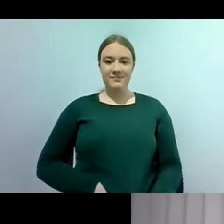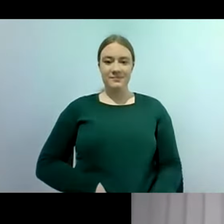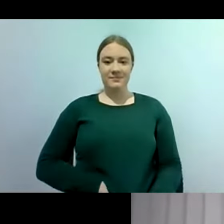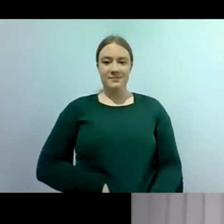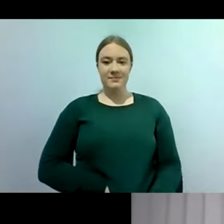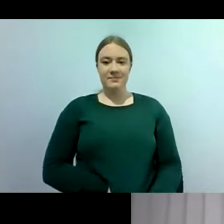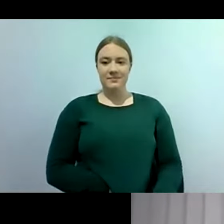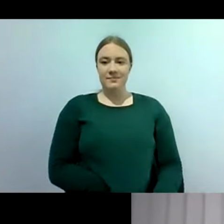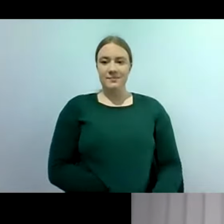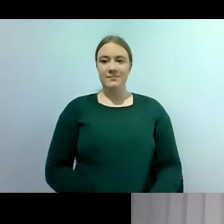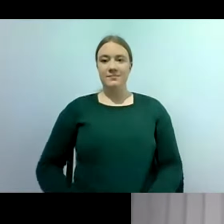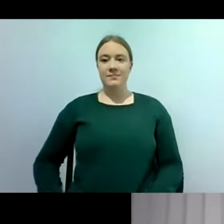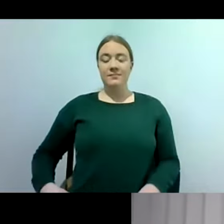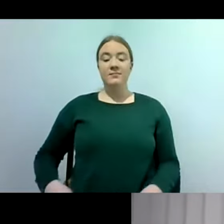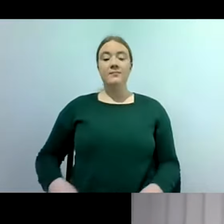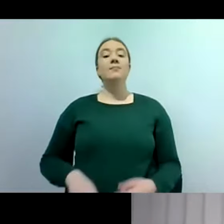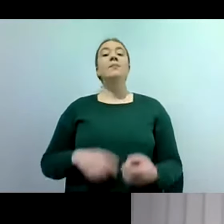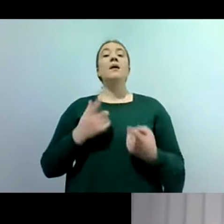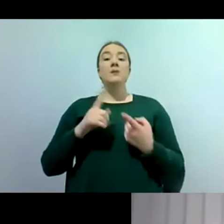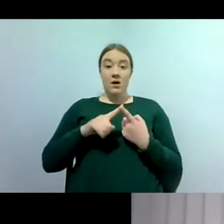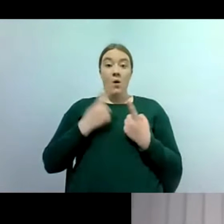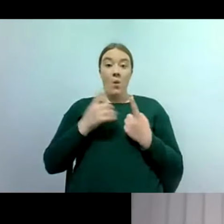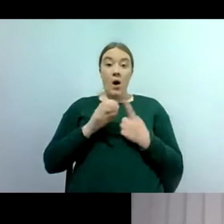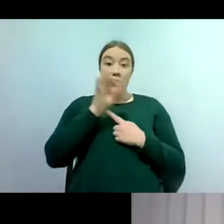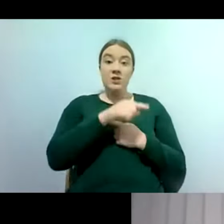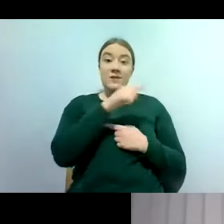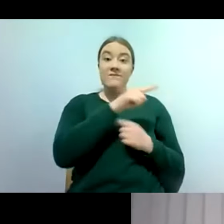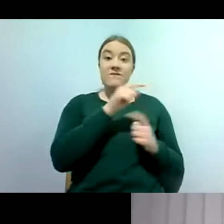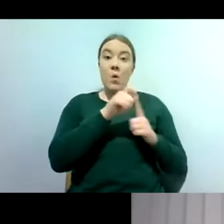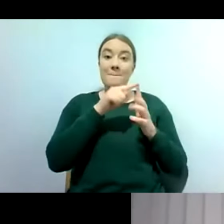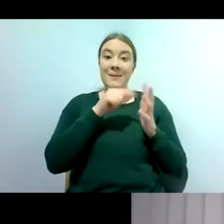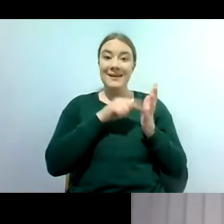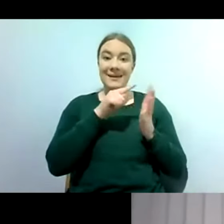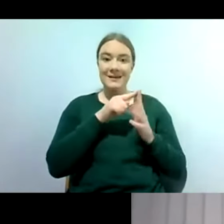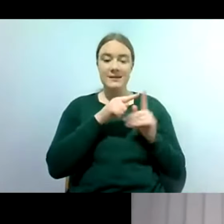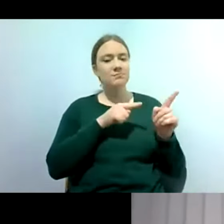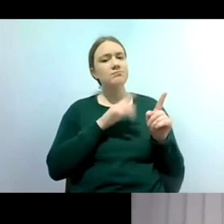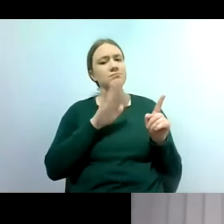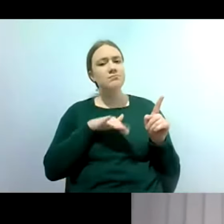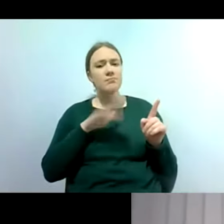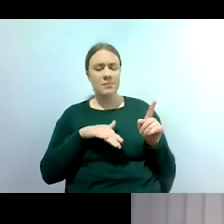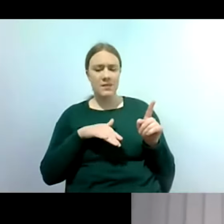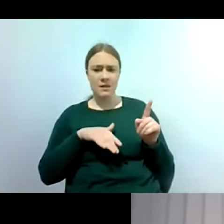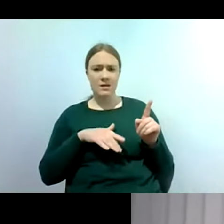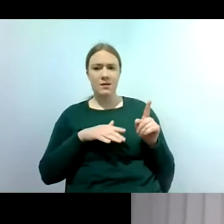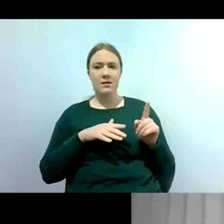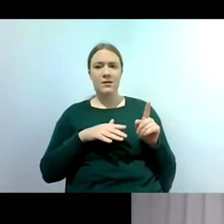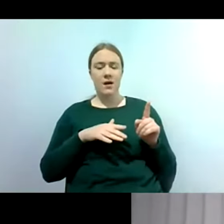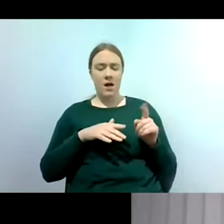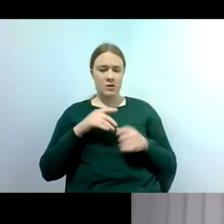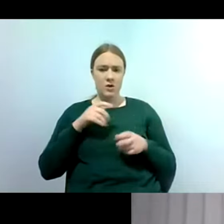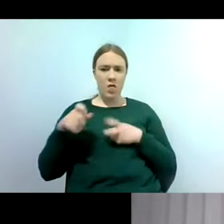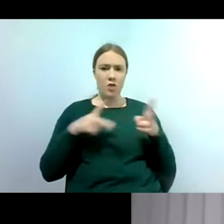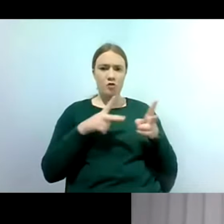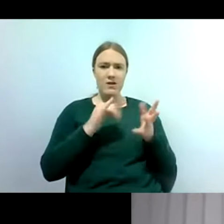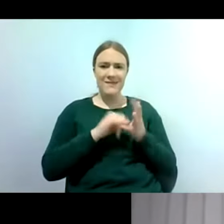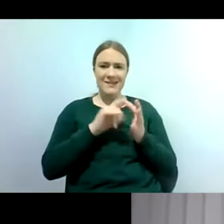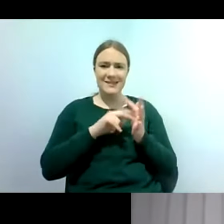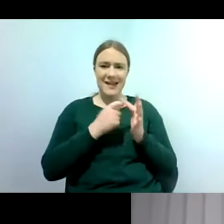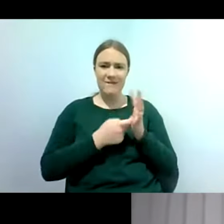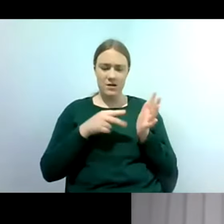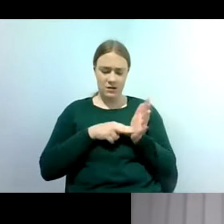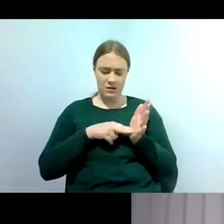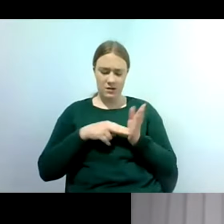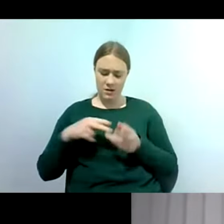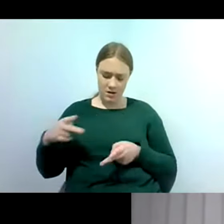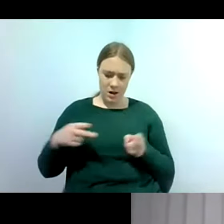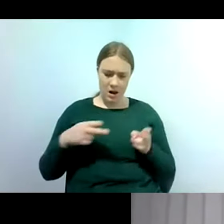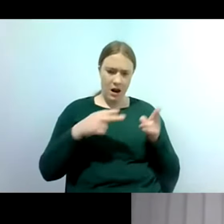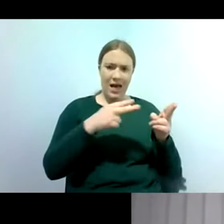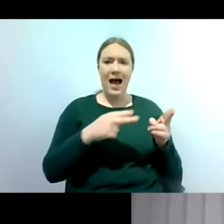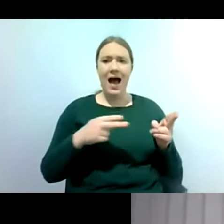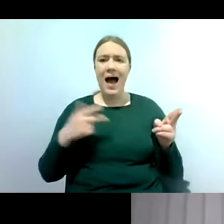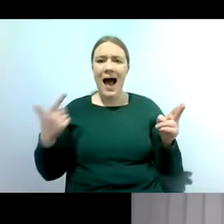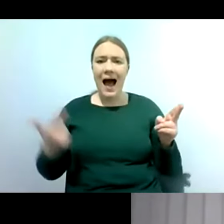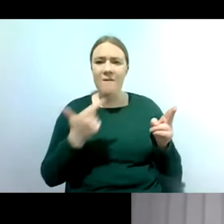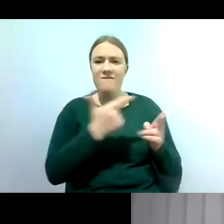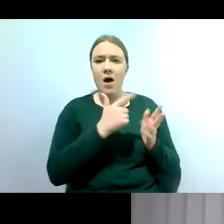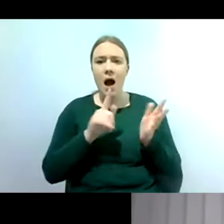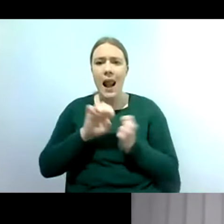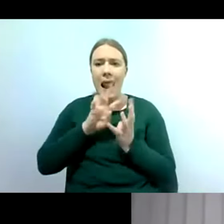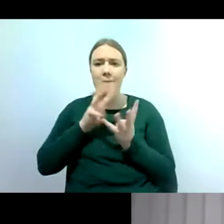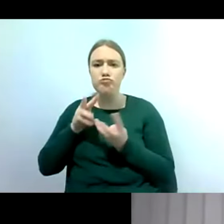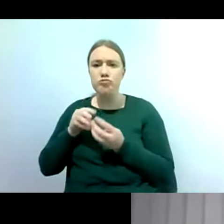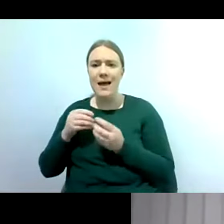so we have a question for pete um how far upstream on the seven do lamprey get